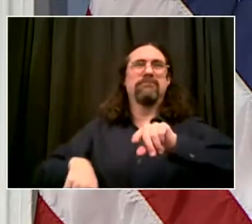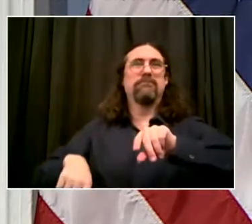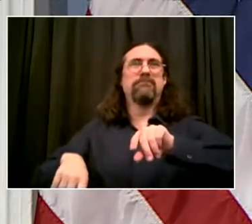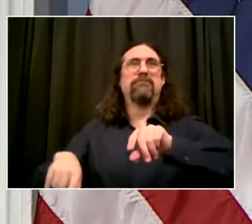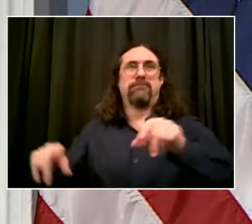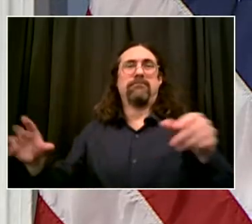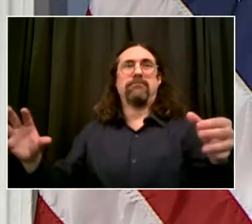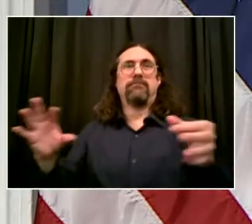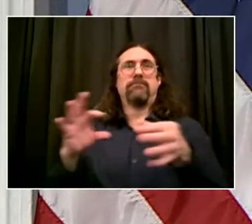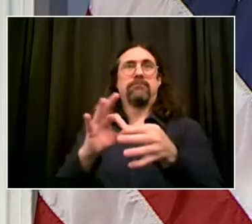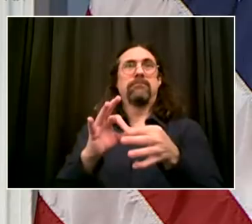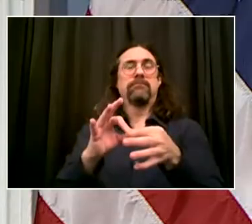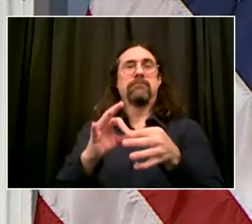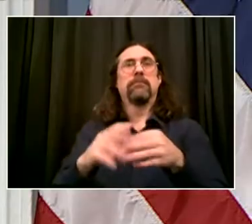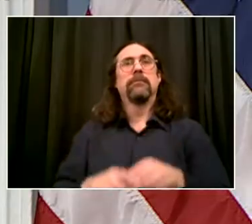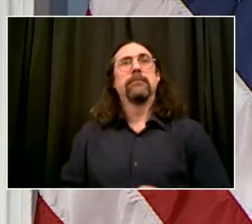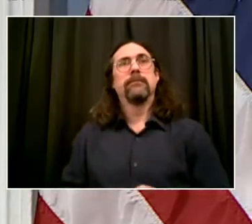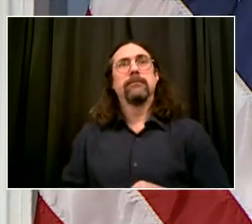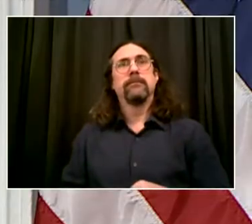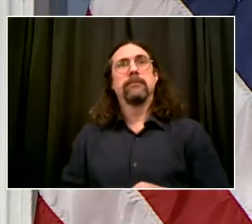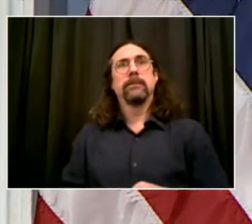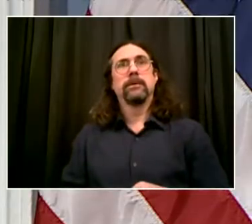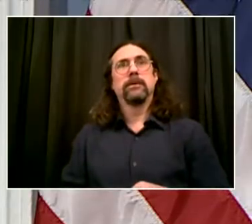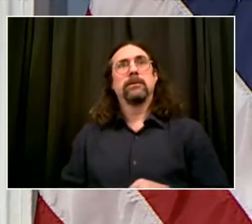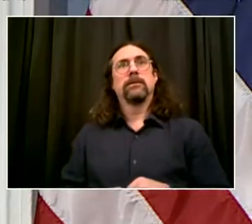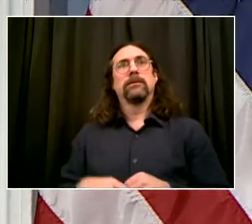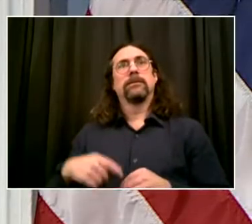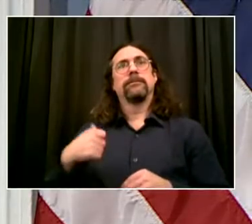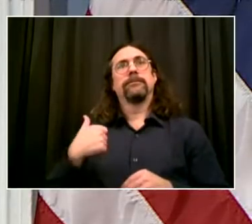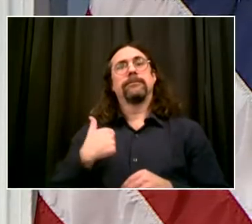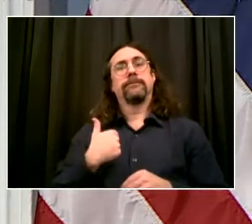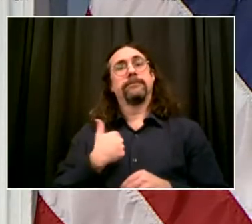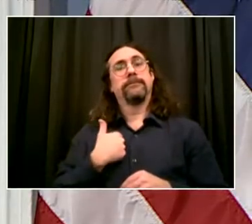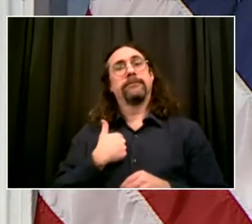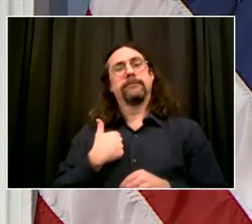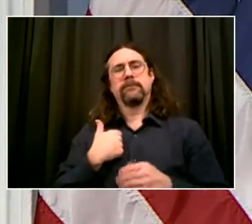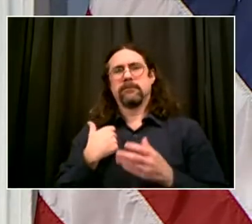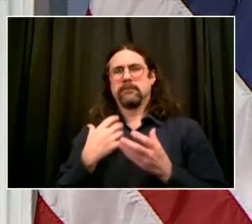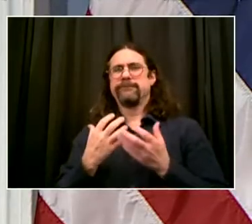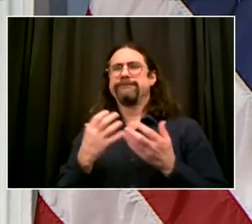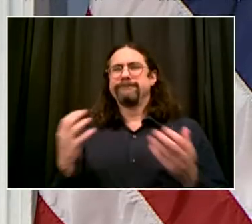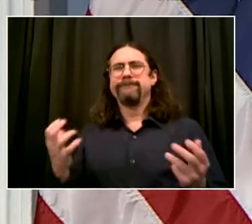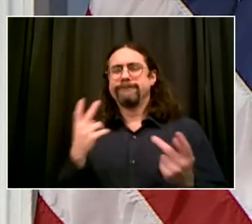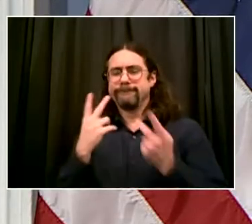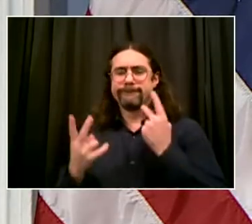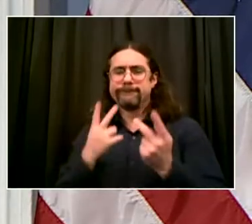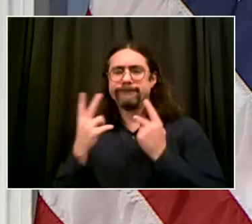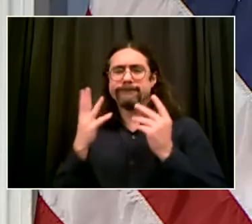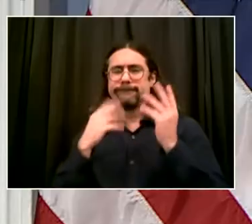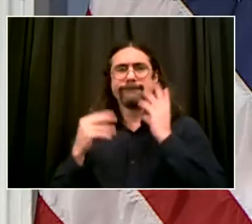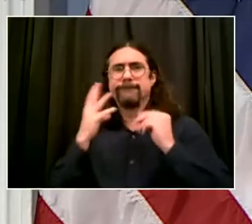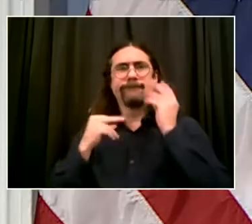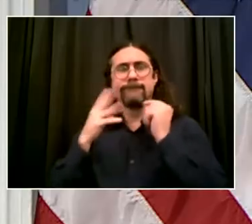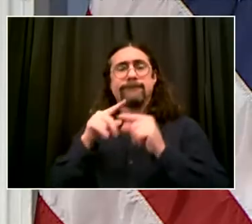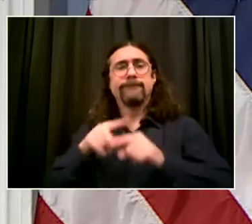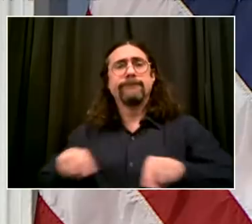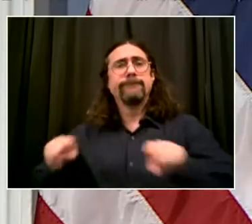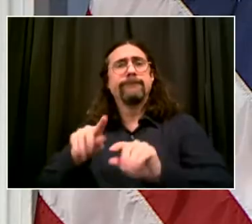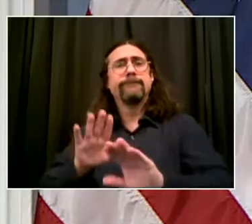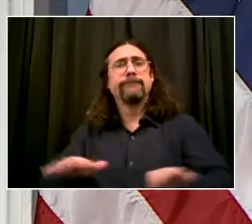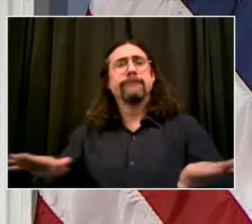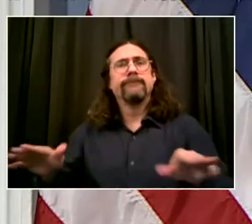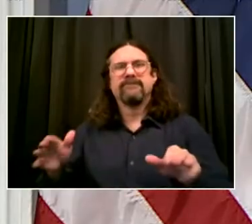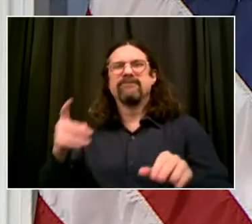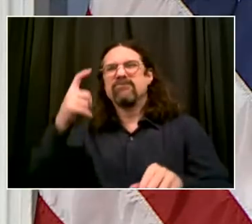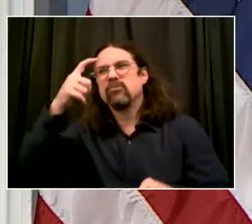NEW YORK CITY